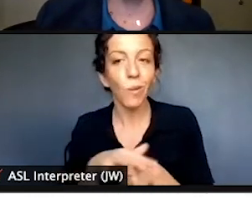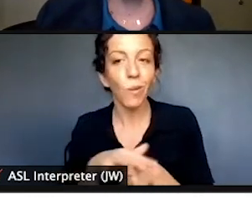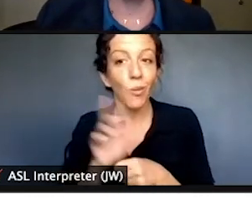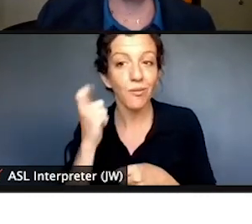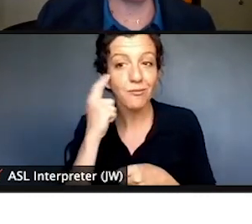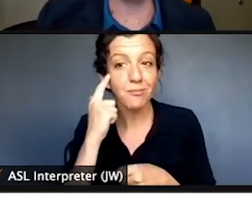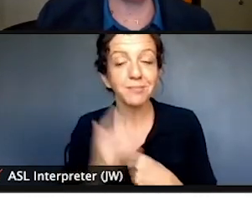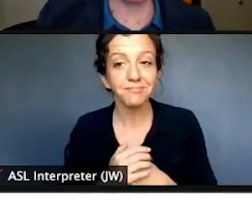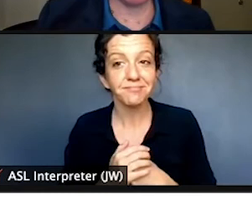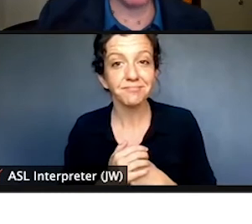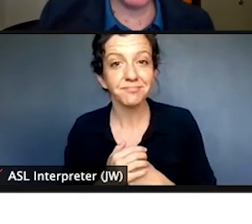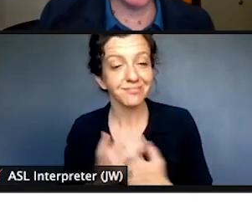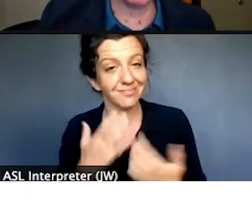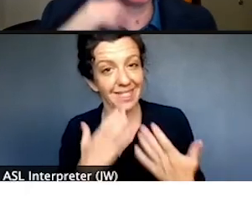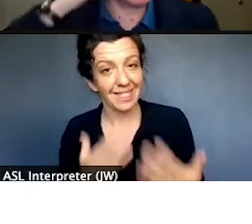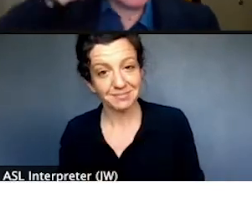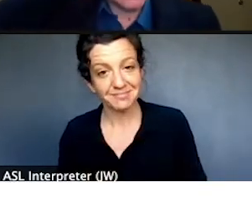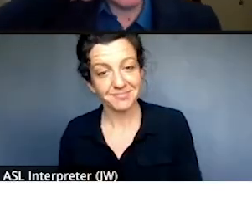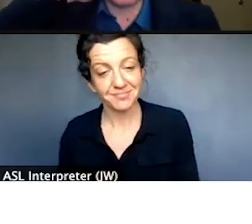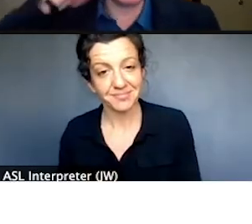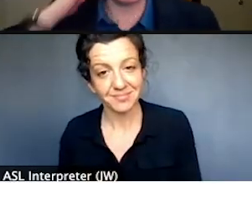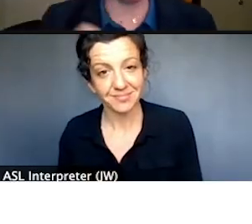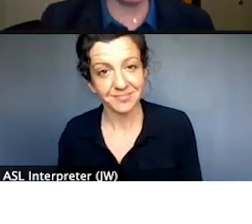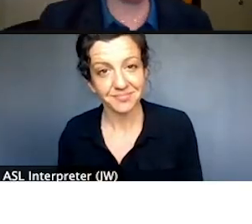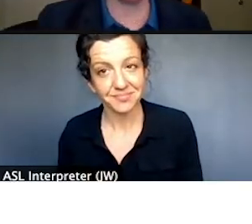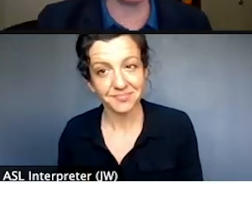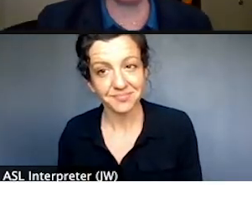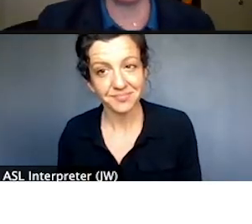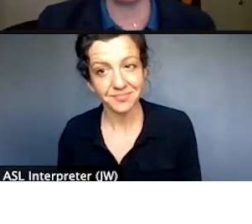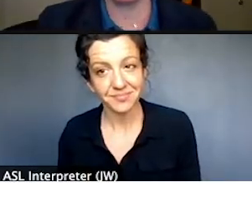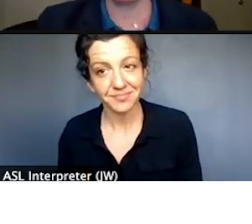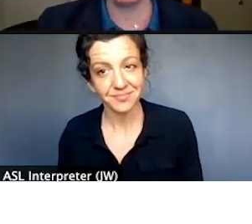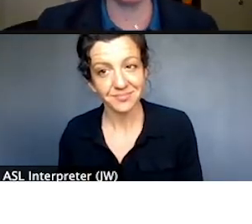So the AIDS Healthcare Foundation gave a huge amount, $28 million.